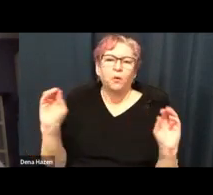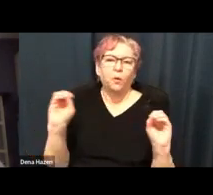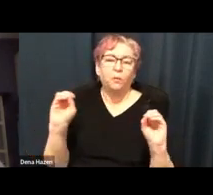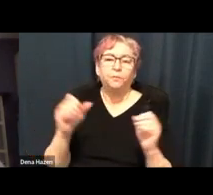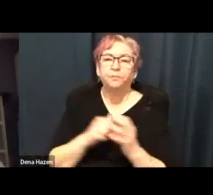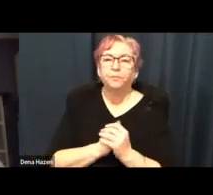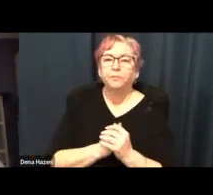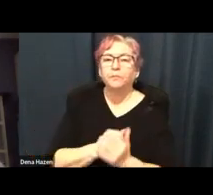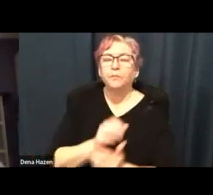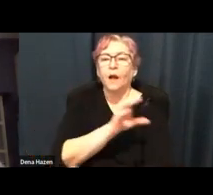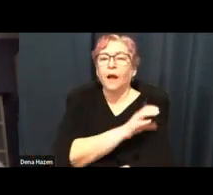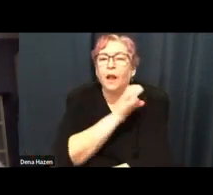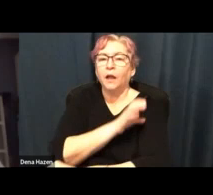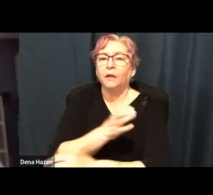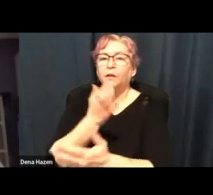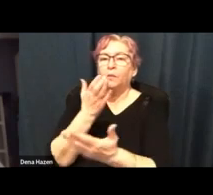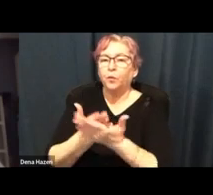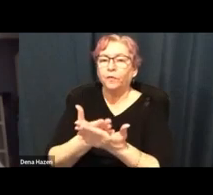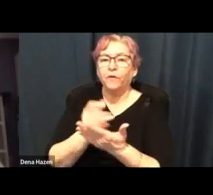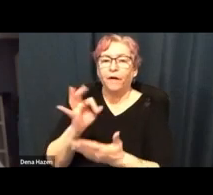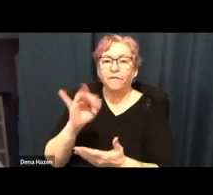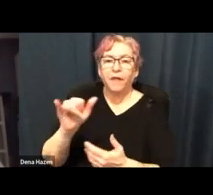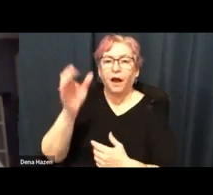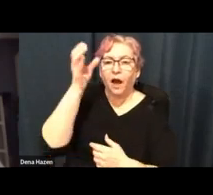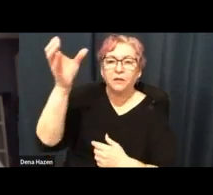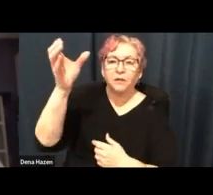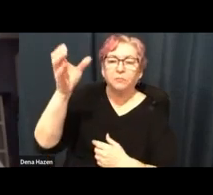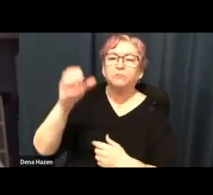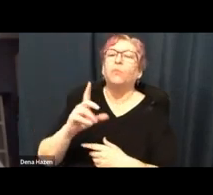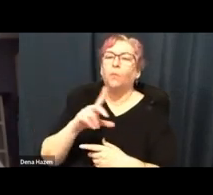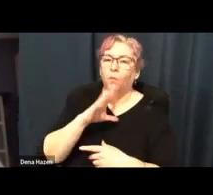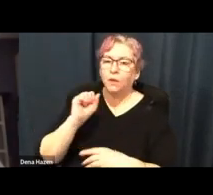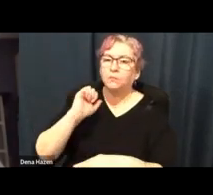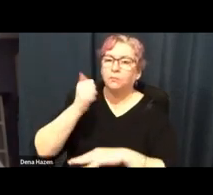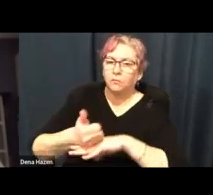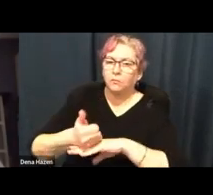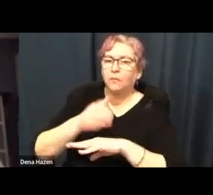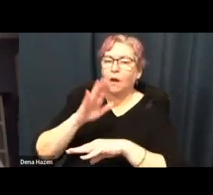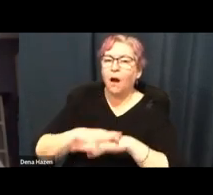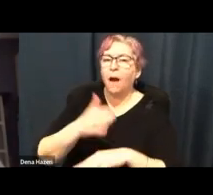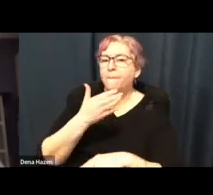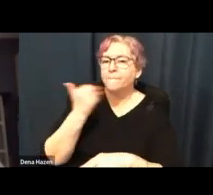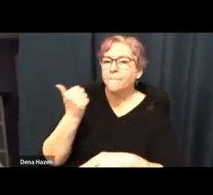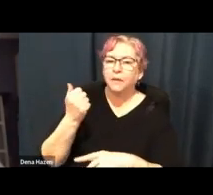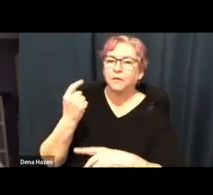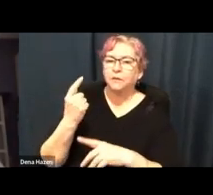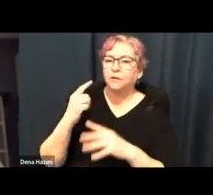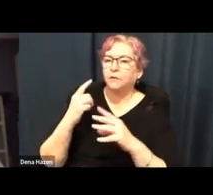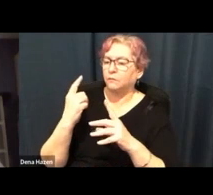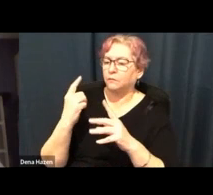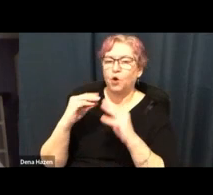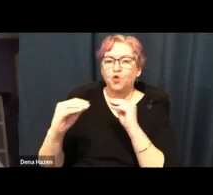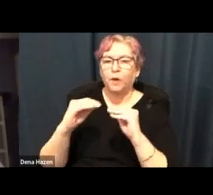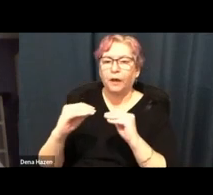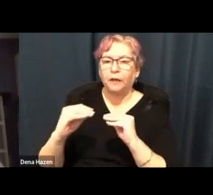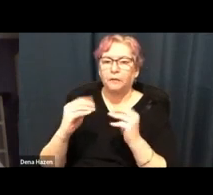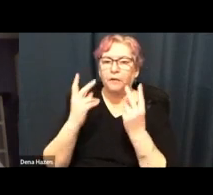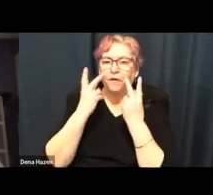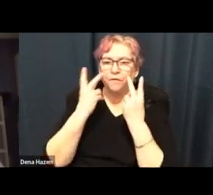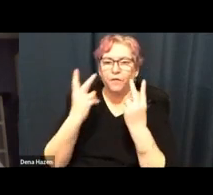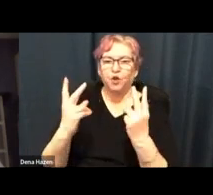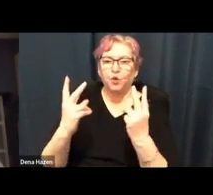Clinical proof of concept was established on Best Corrected Visual Acuity.